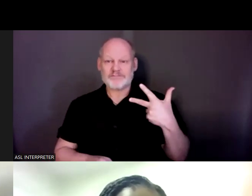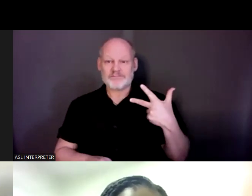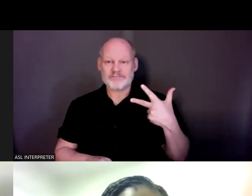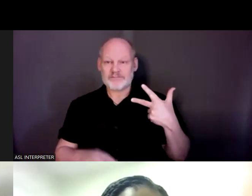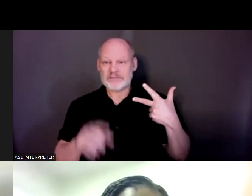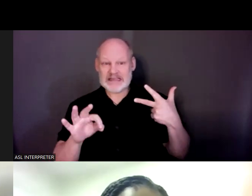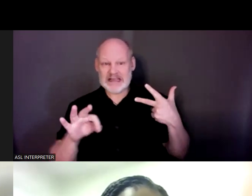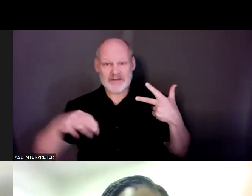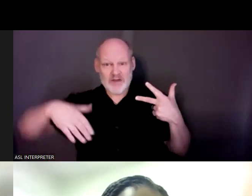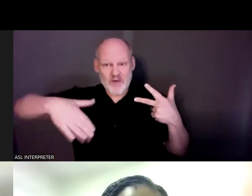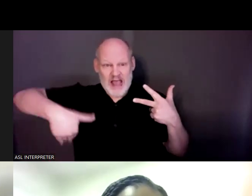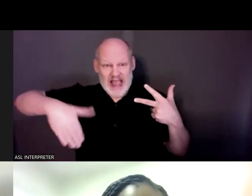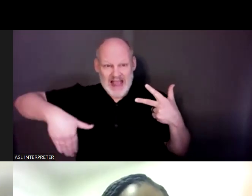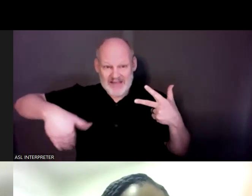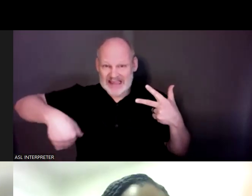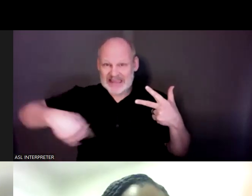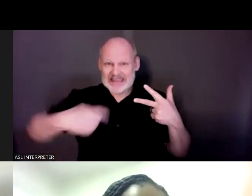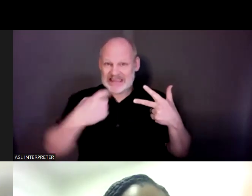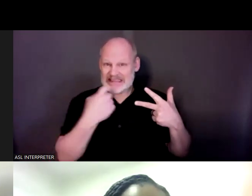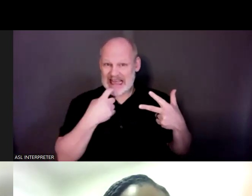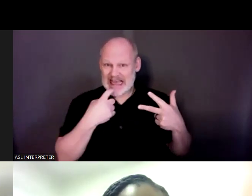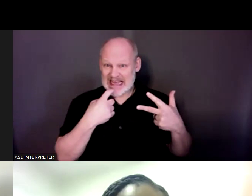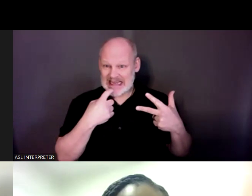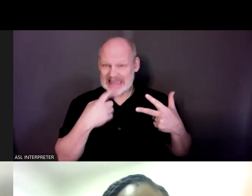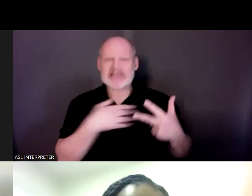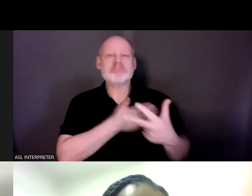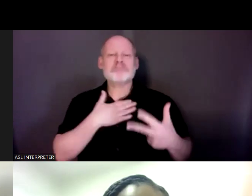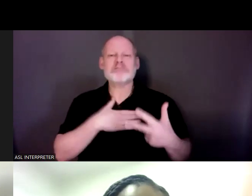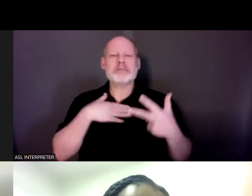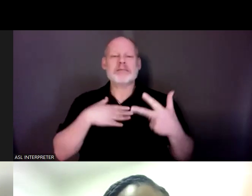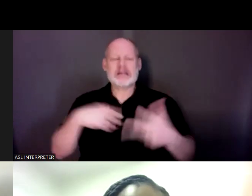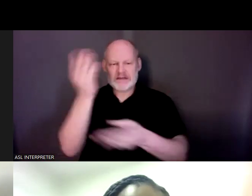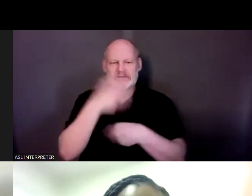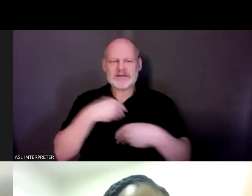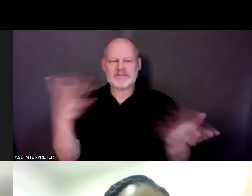already said them, and what advice would you have for folks just getting started on this